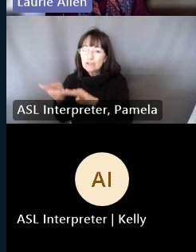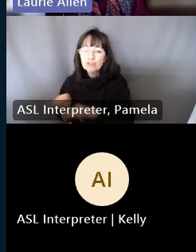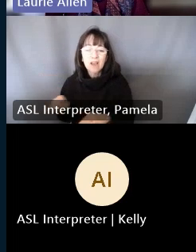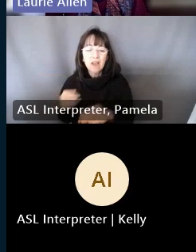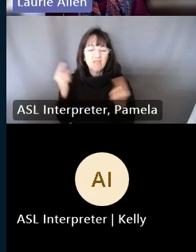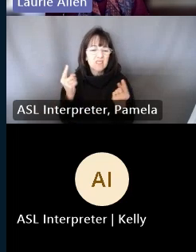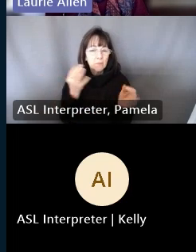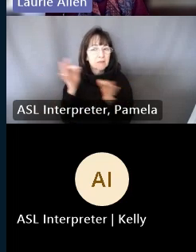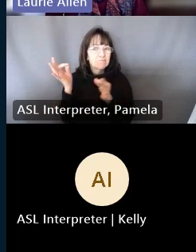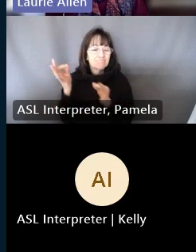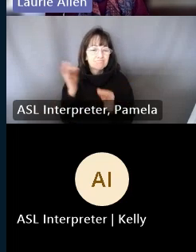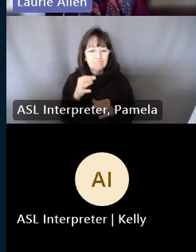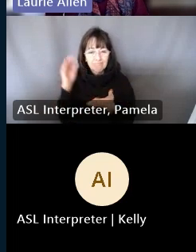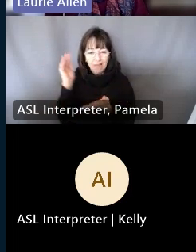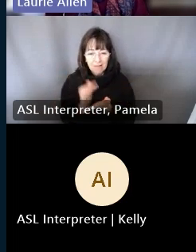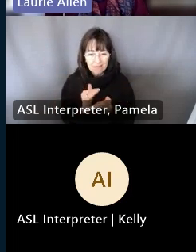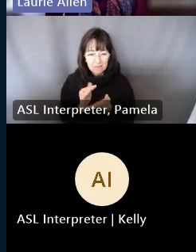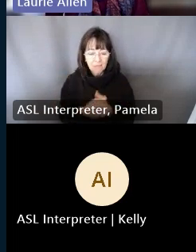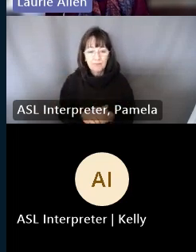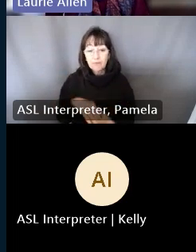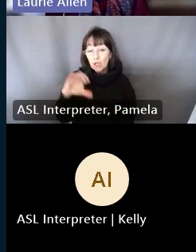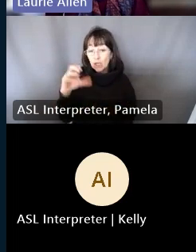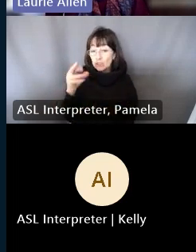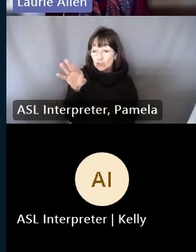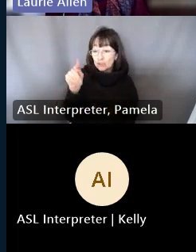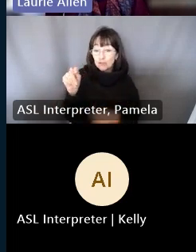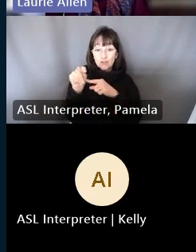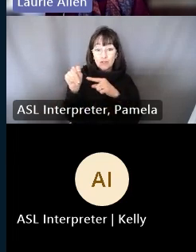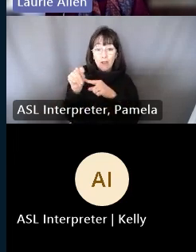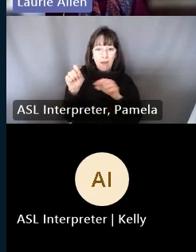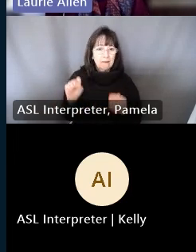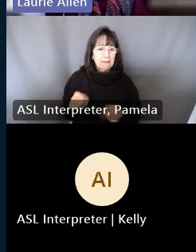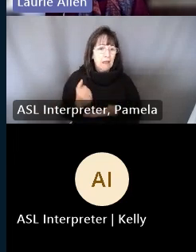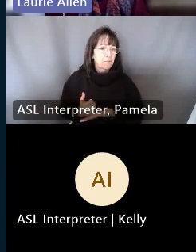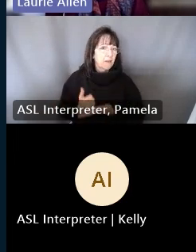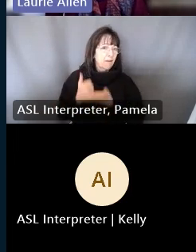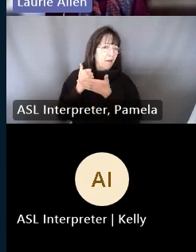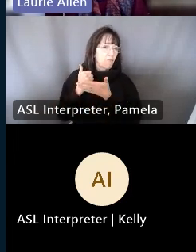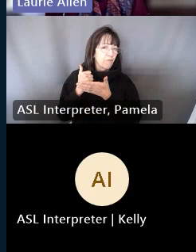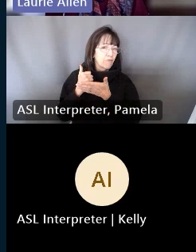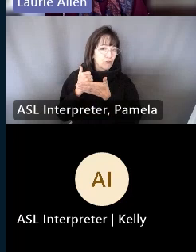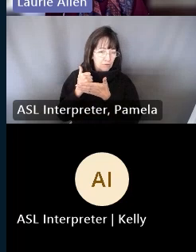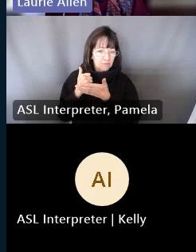And chat is an incredibly helpful and useful tool to supplement a meeting.